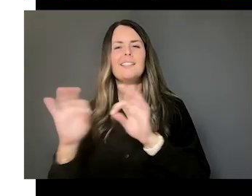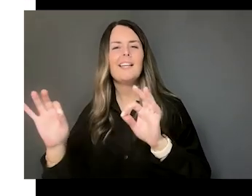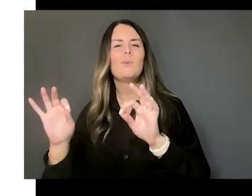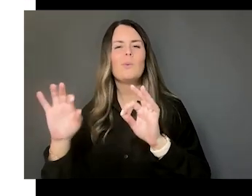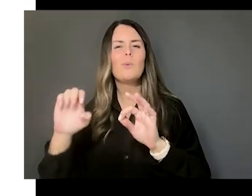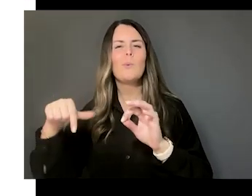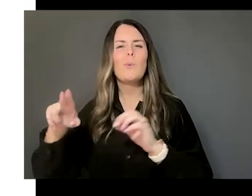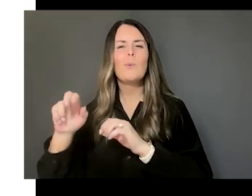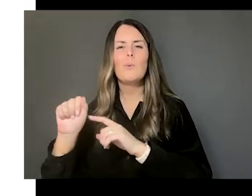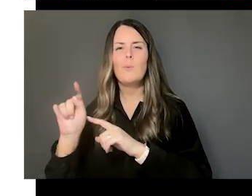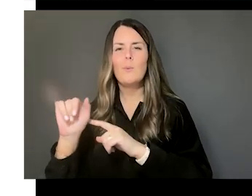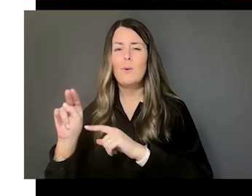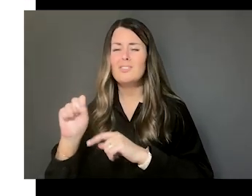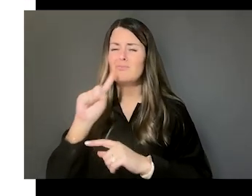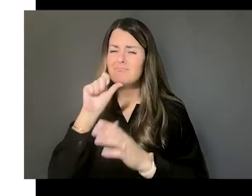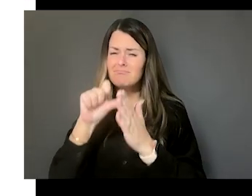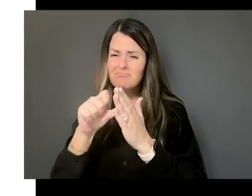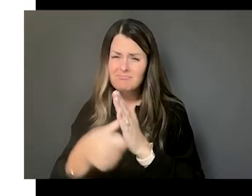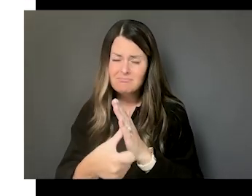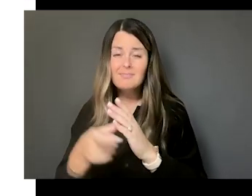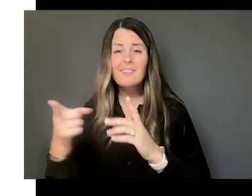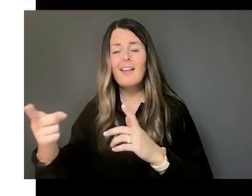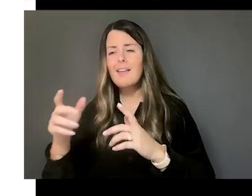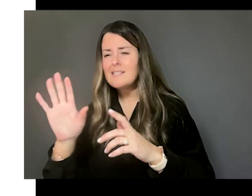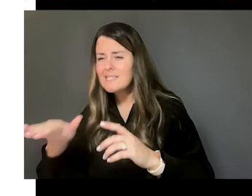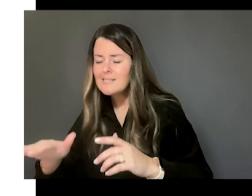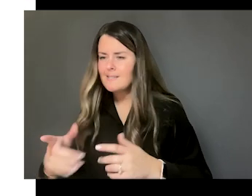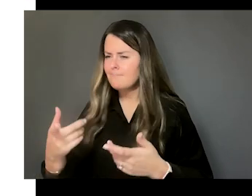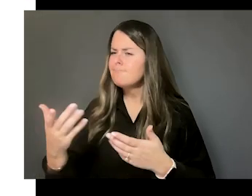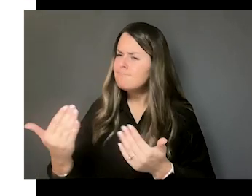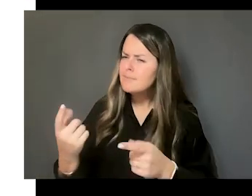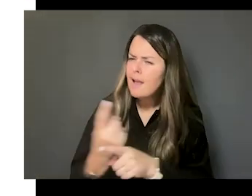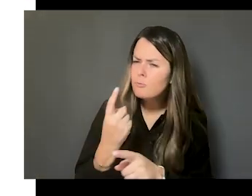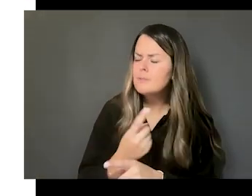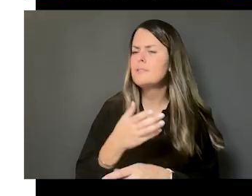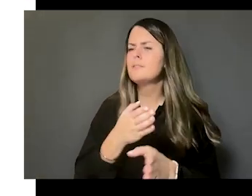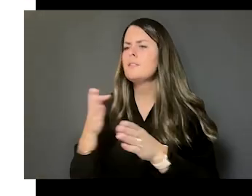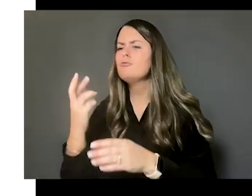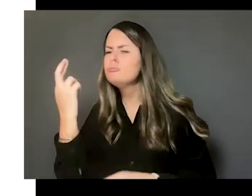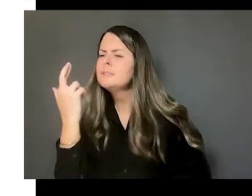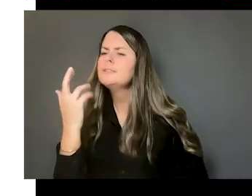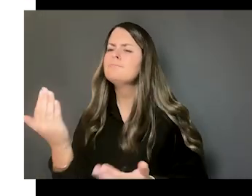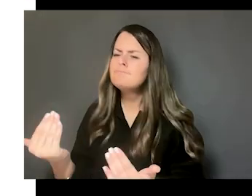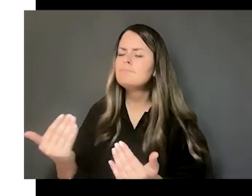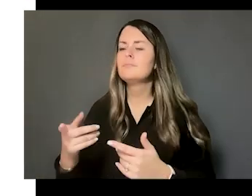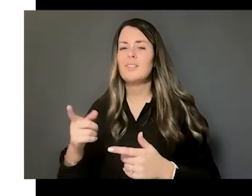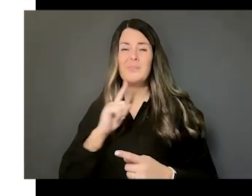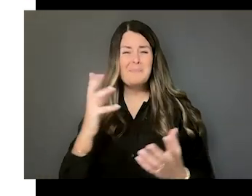of really pressing students for accuracy, pressing students for reasoning. And it was just beautifully done.